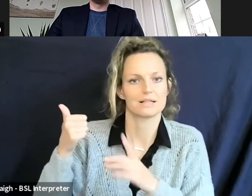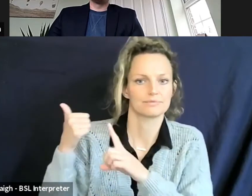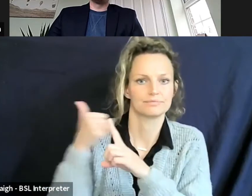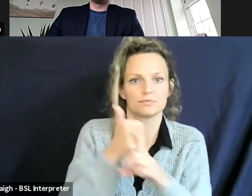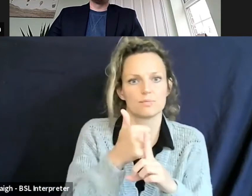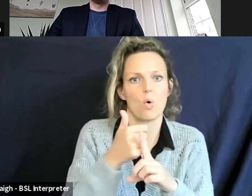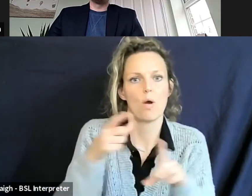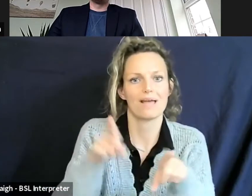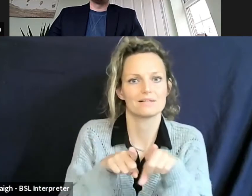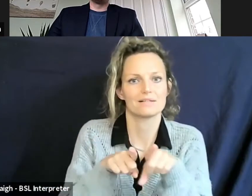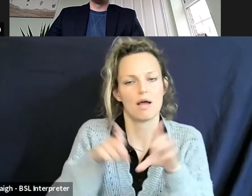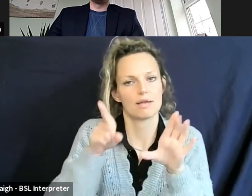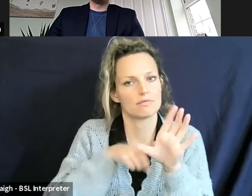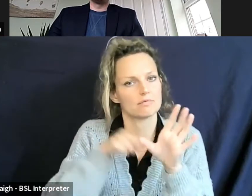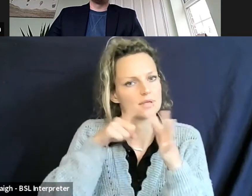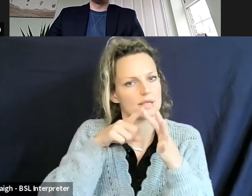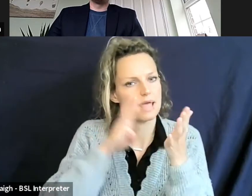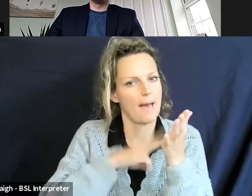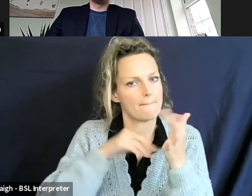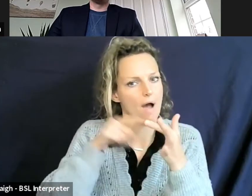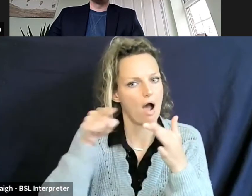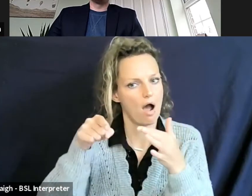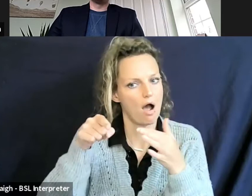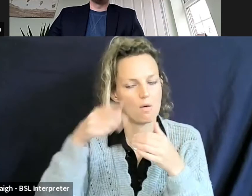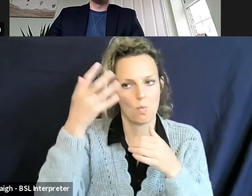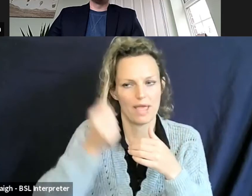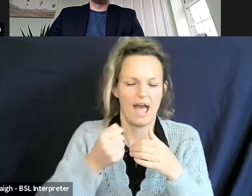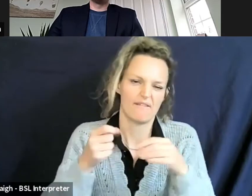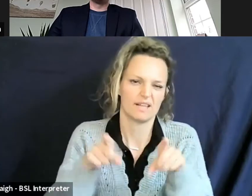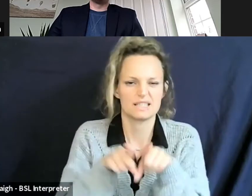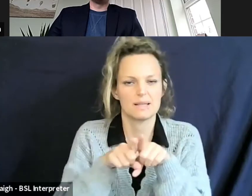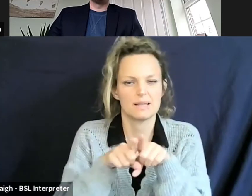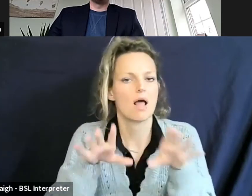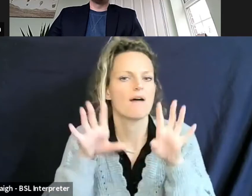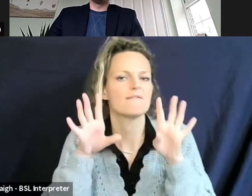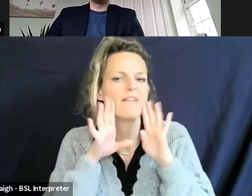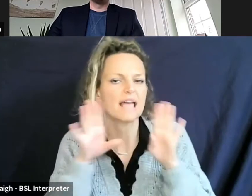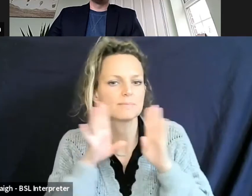We have also got a great support network on Yammer.